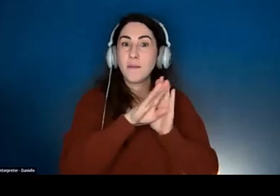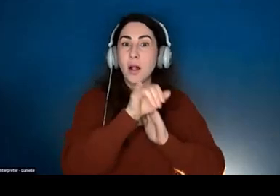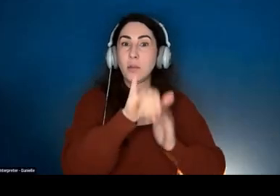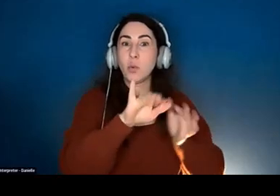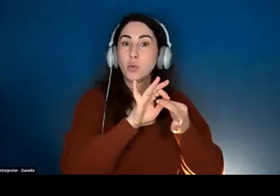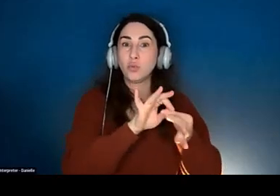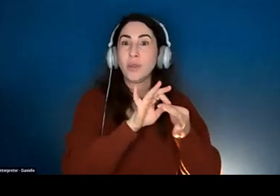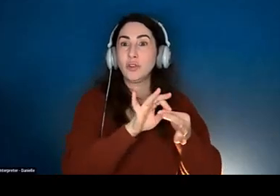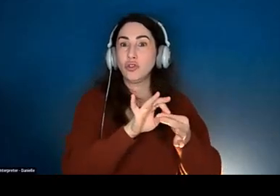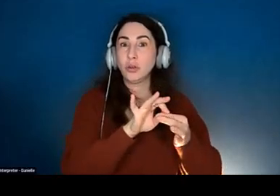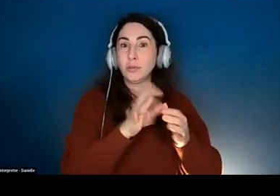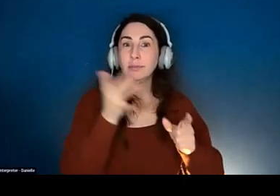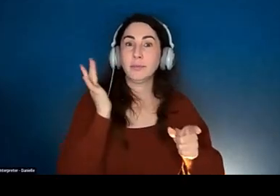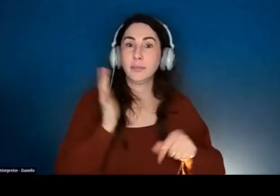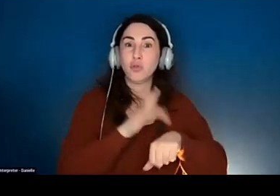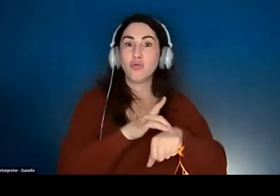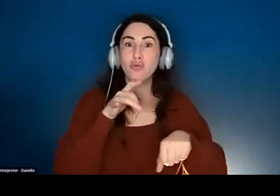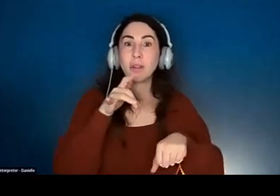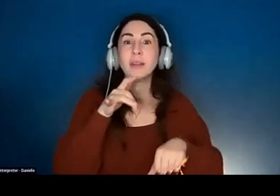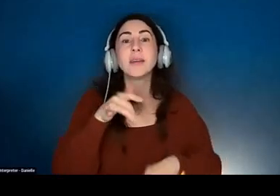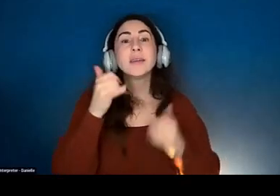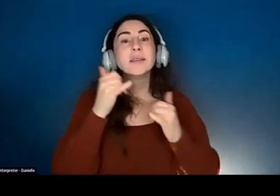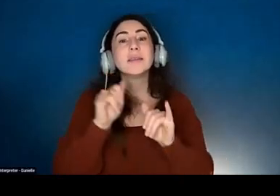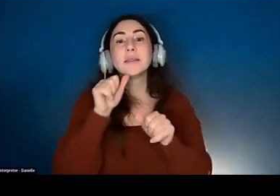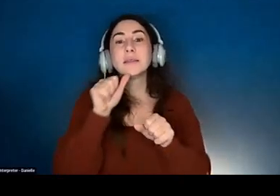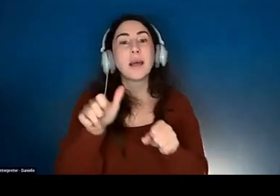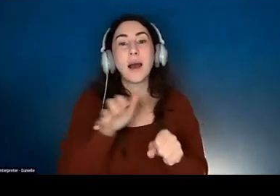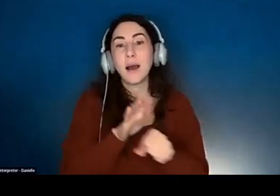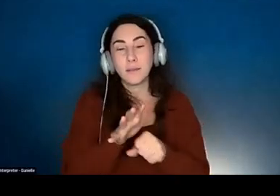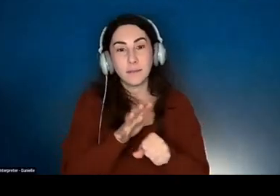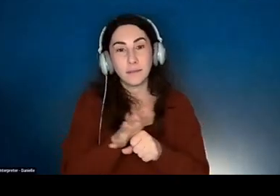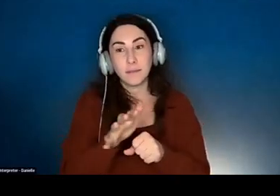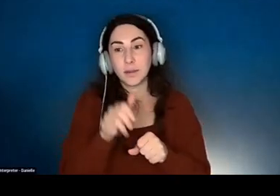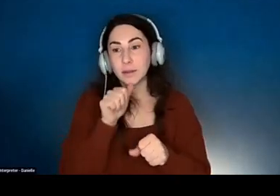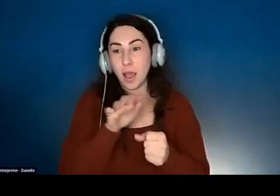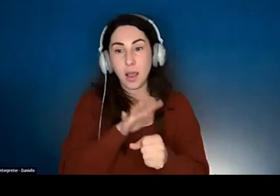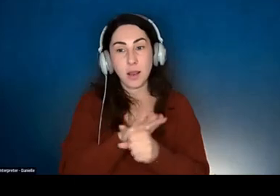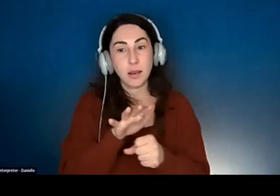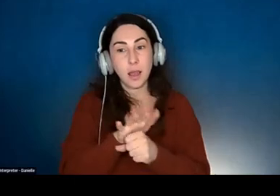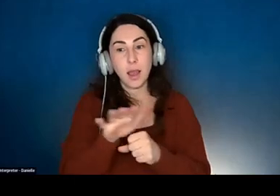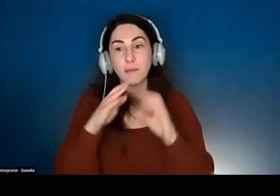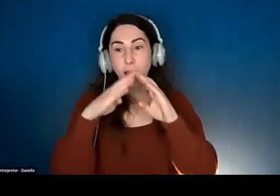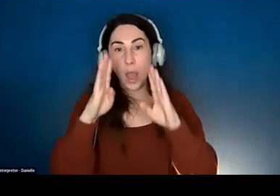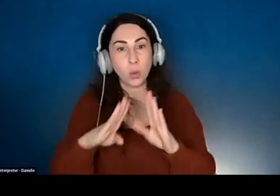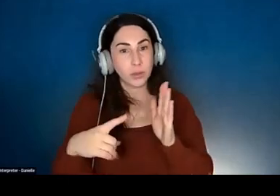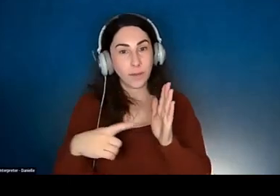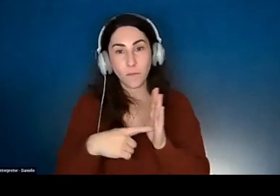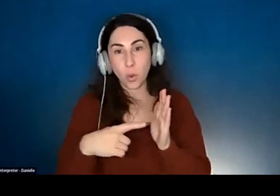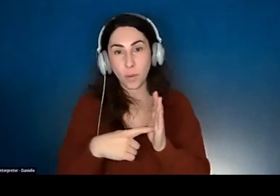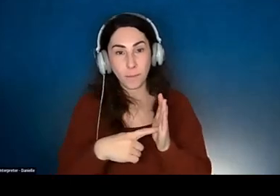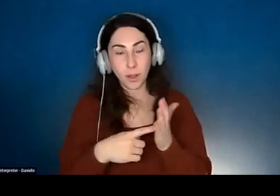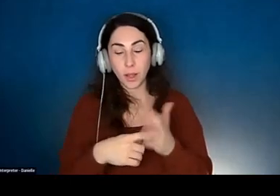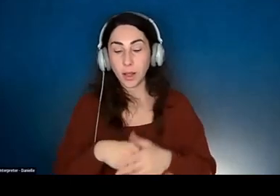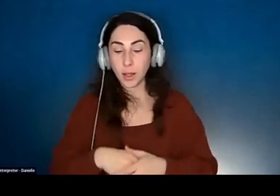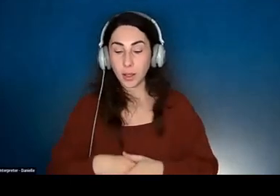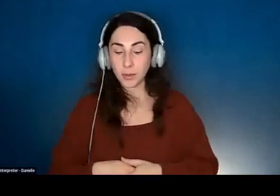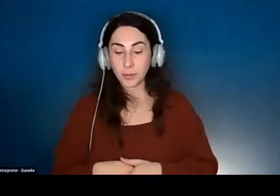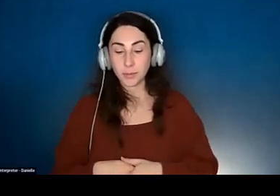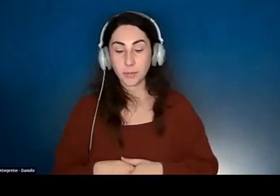There still isn't enough. There still isn't enough affordable housing. And so we have pivoted a bit